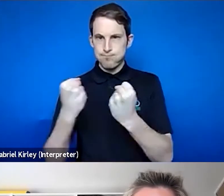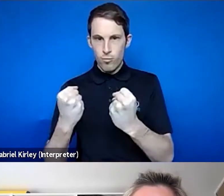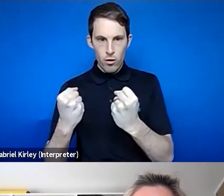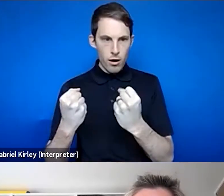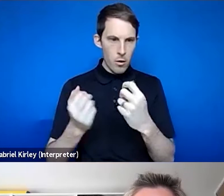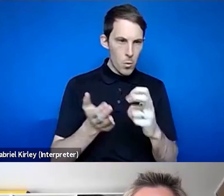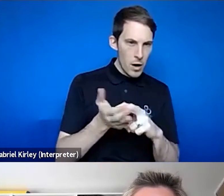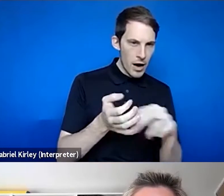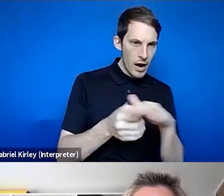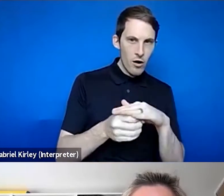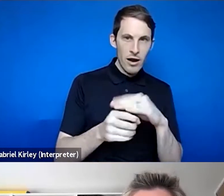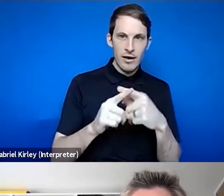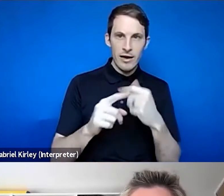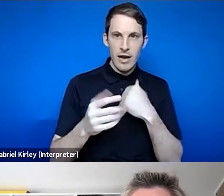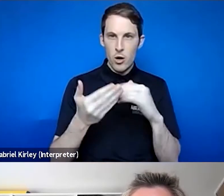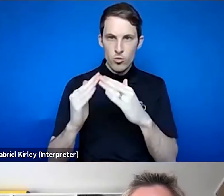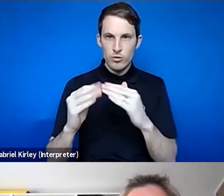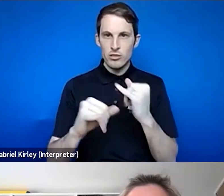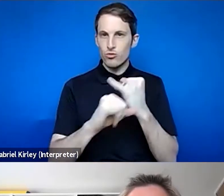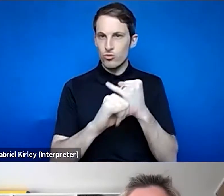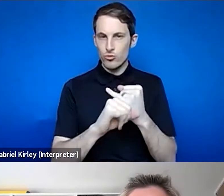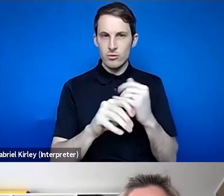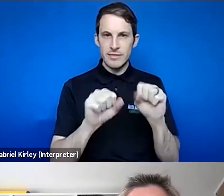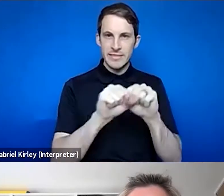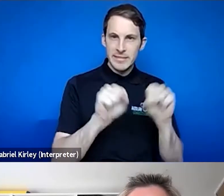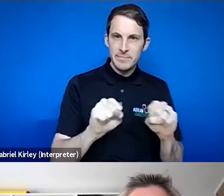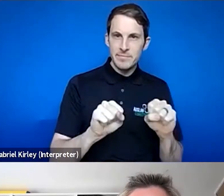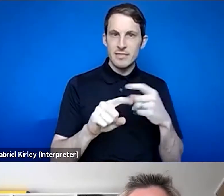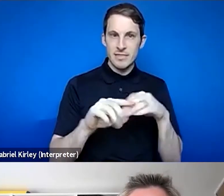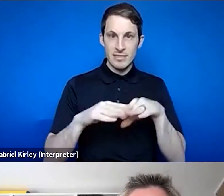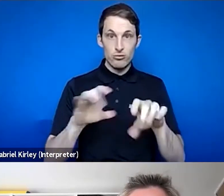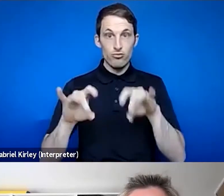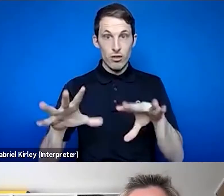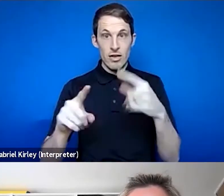institutions, and our systems - both here and in every country around the world. It's